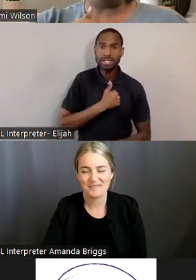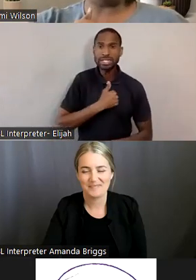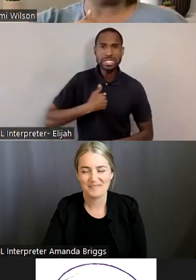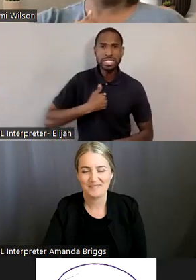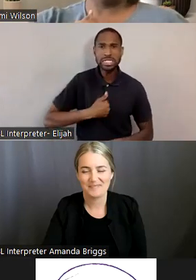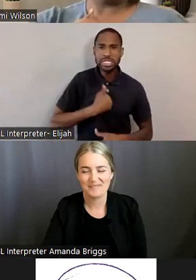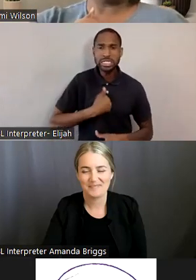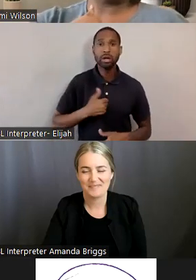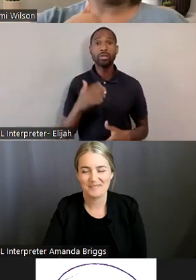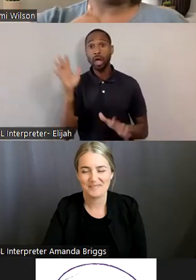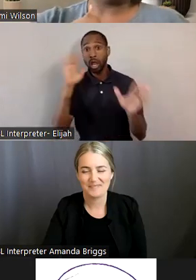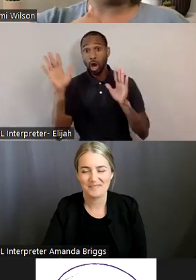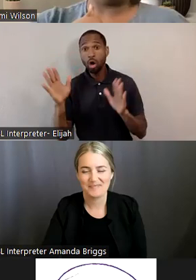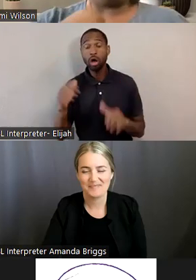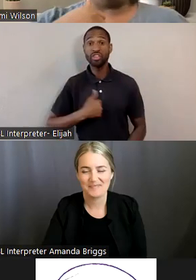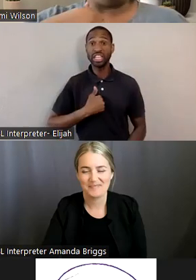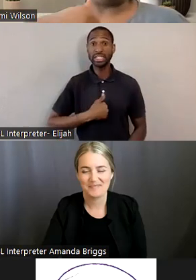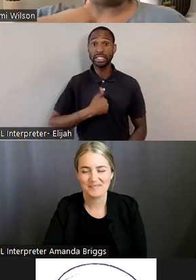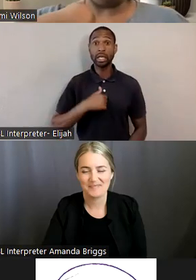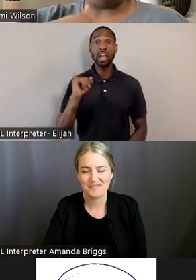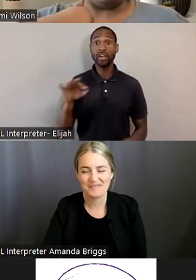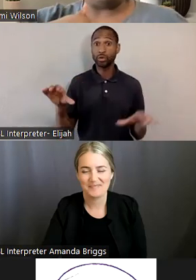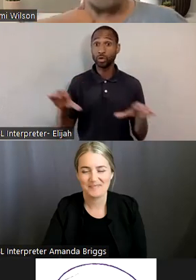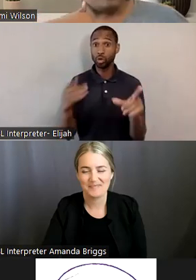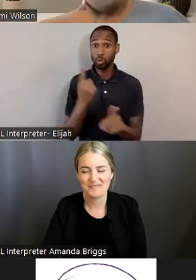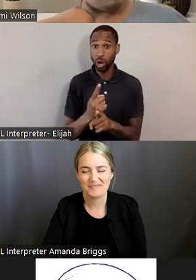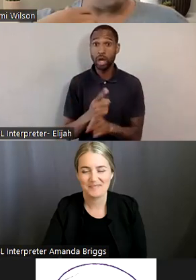actually if you do it right, it's supposed to be painful.